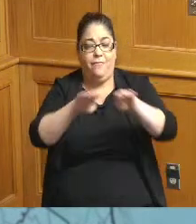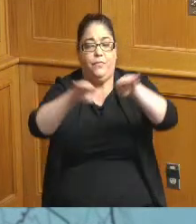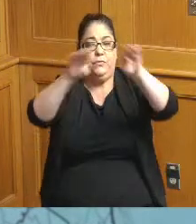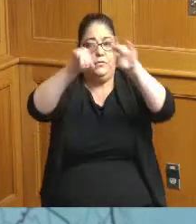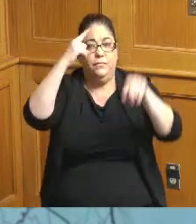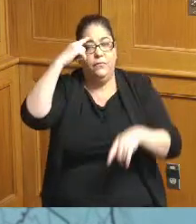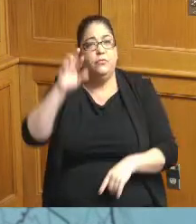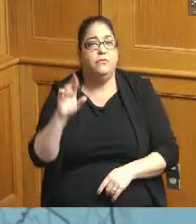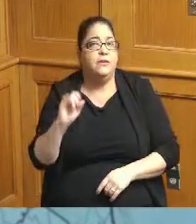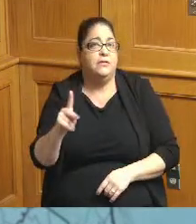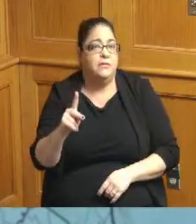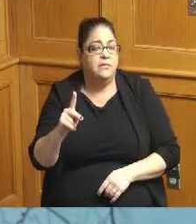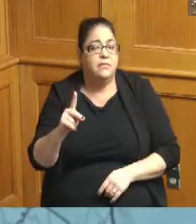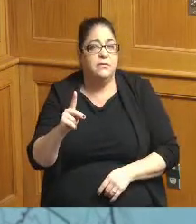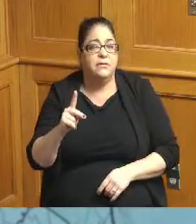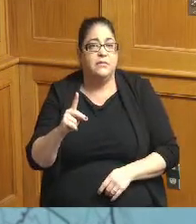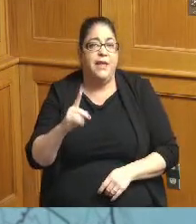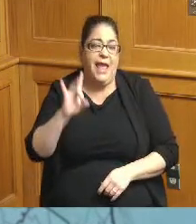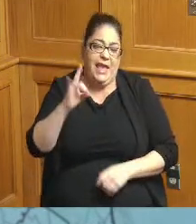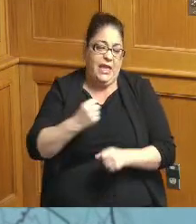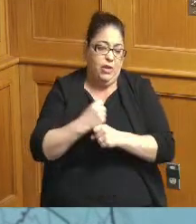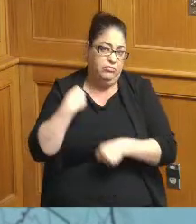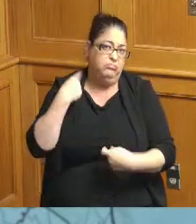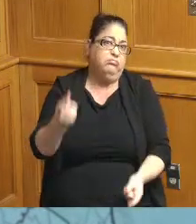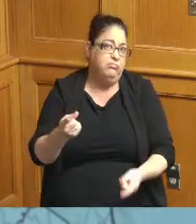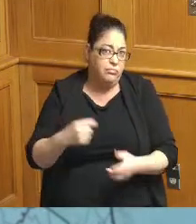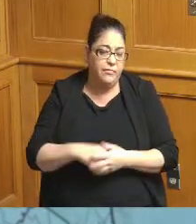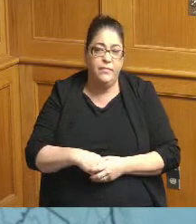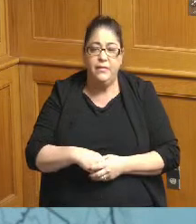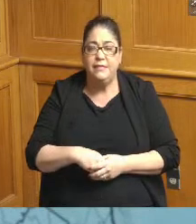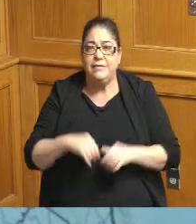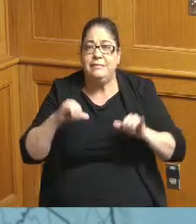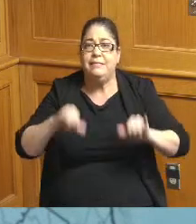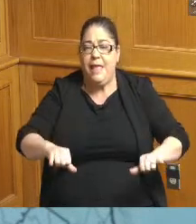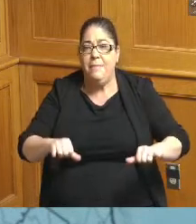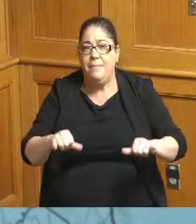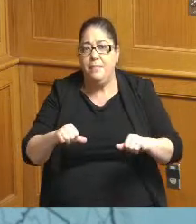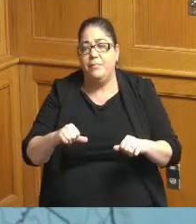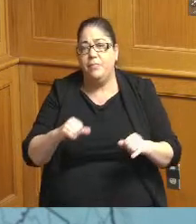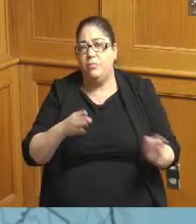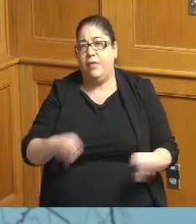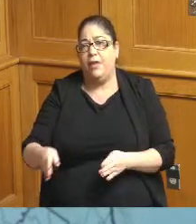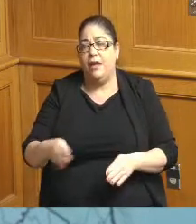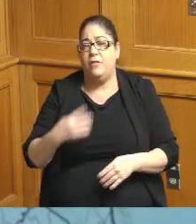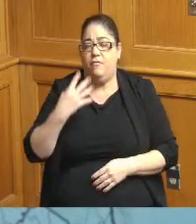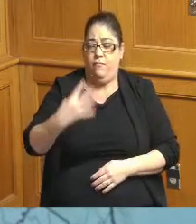quite a while like eight years specifically right now in Hamilton County we've had four individuals